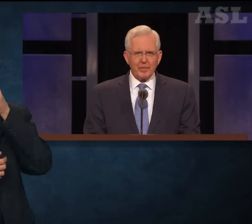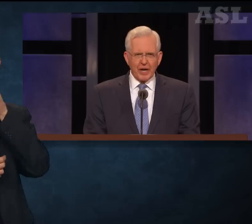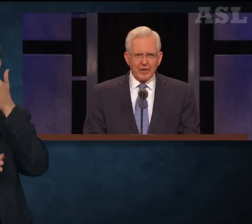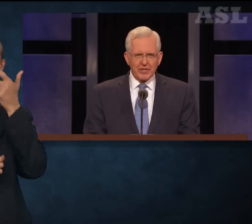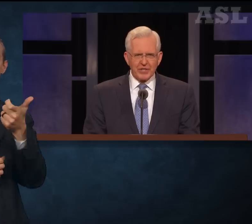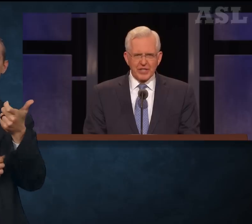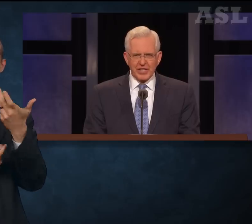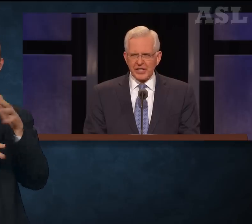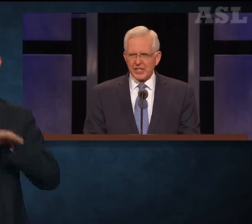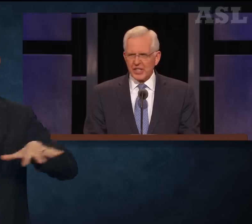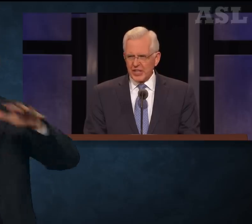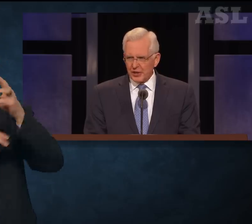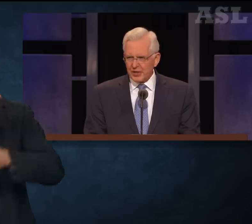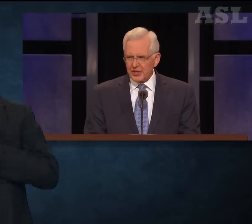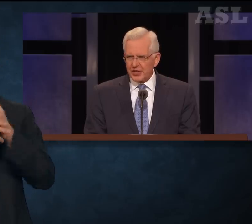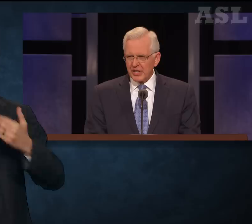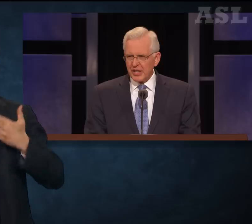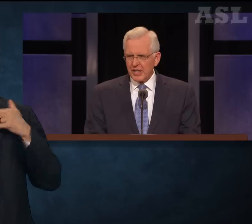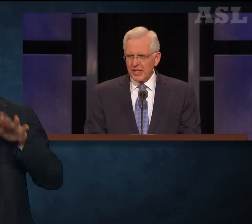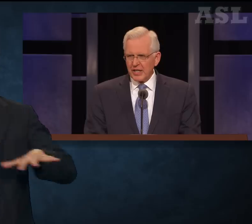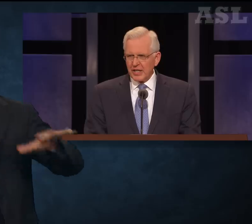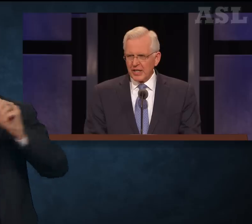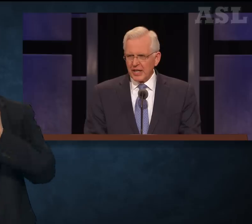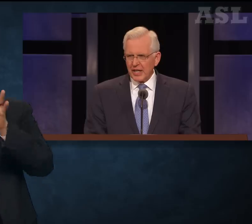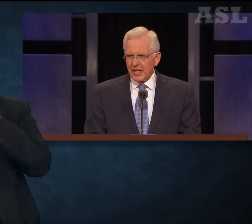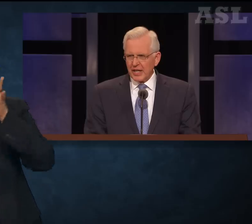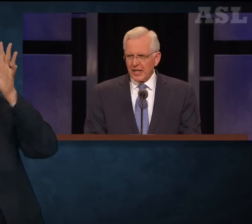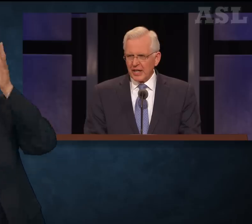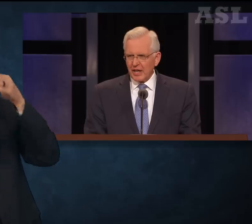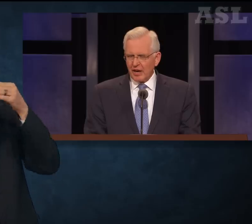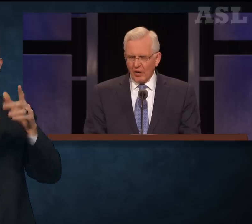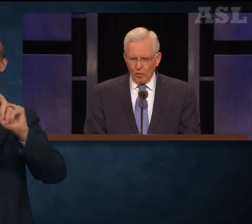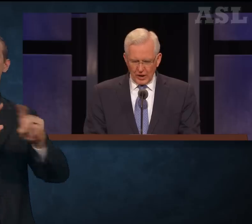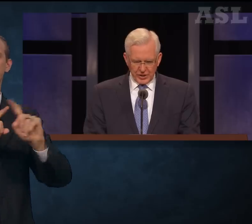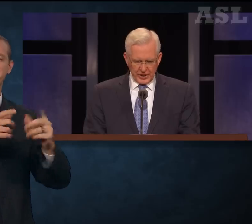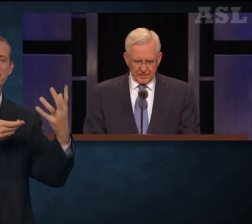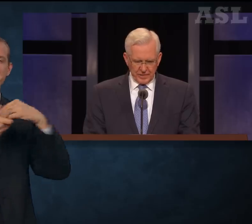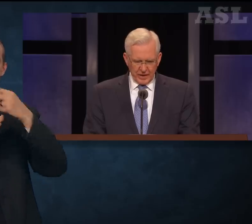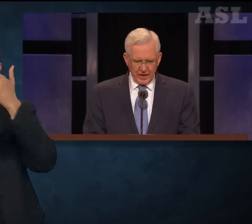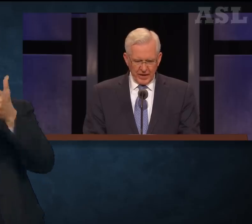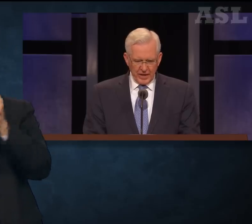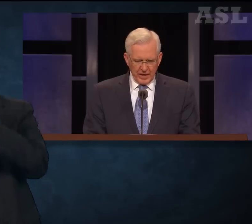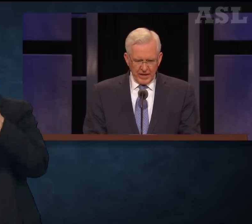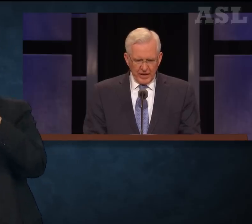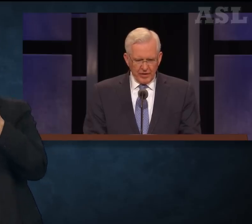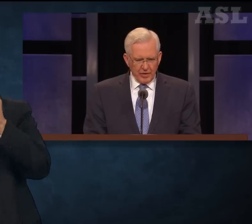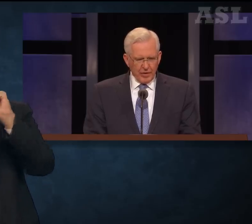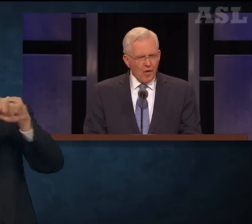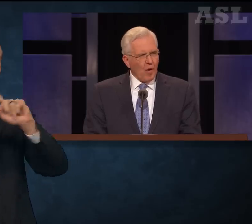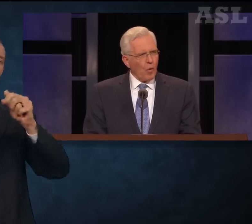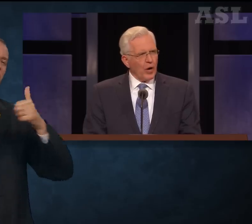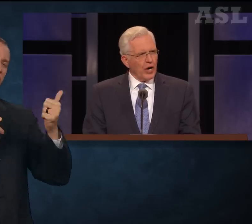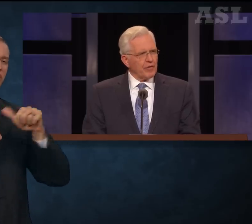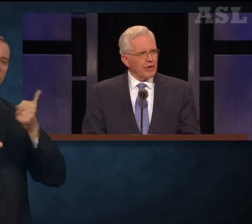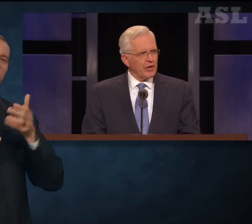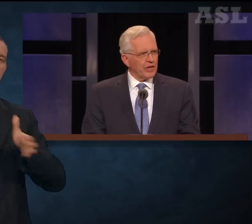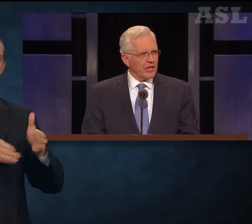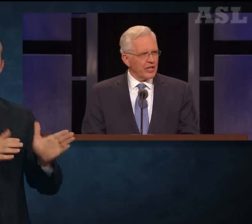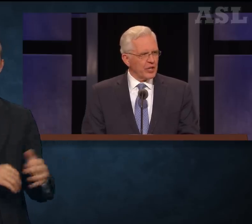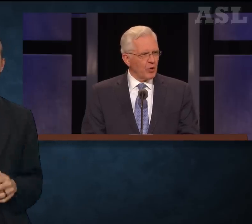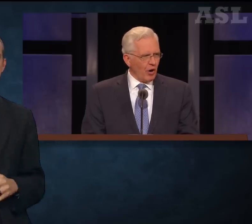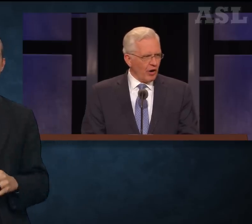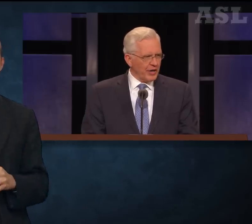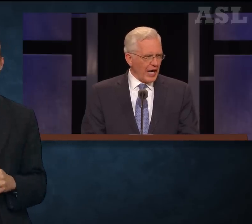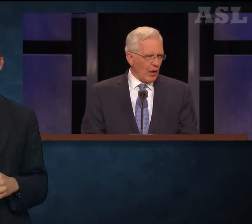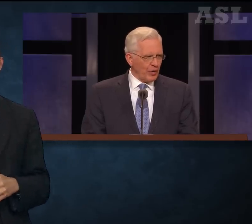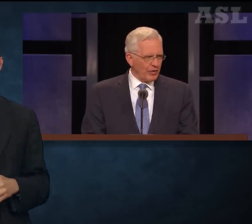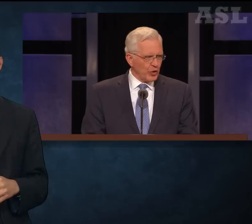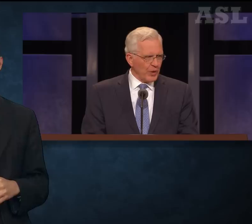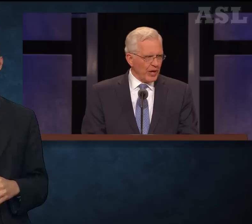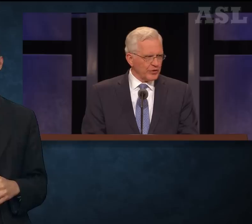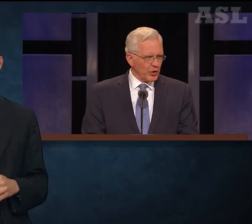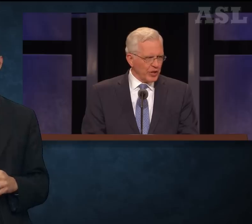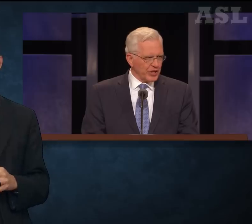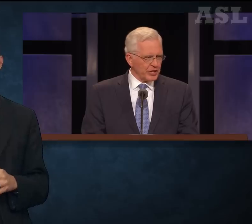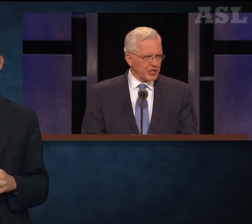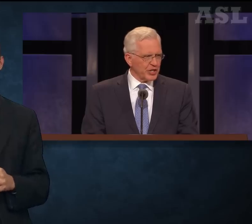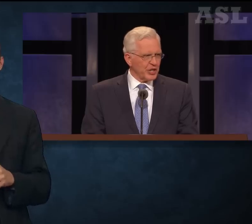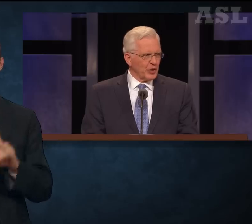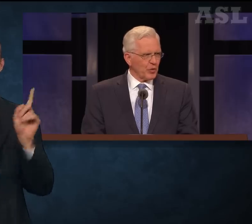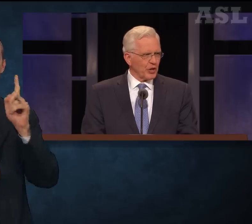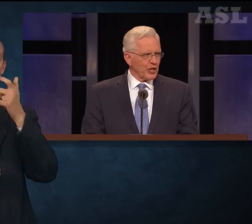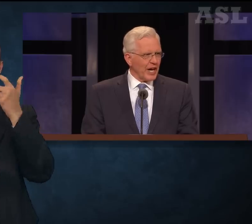YOUTH AROUND THE WORLD, ALONG